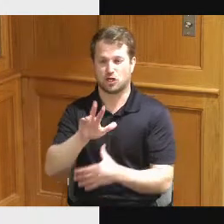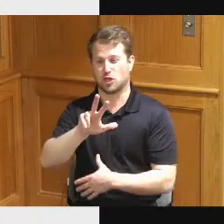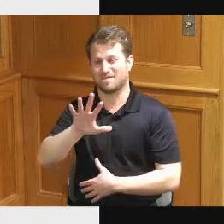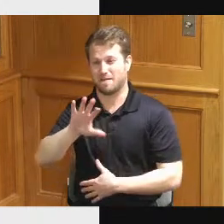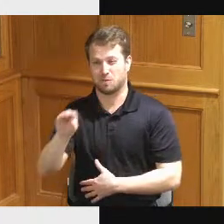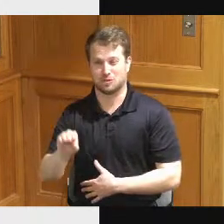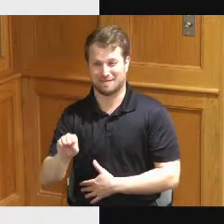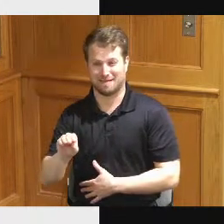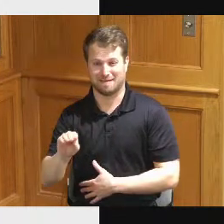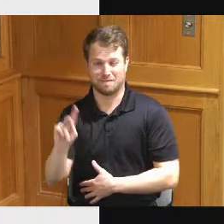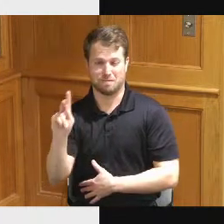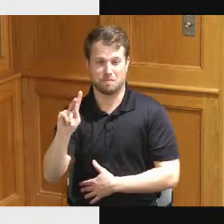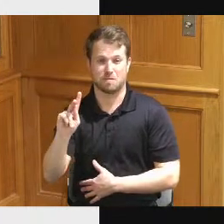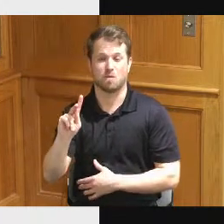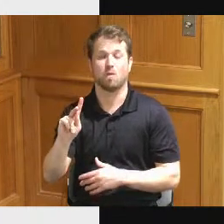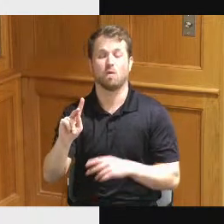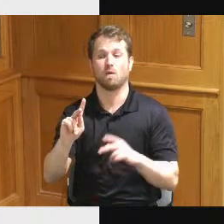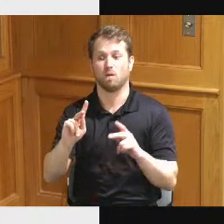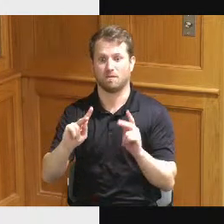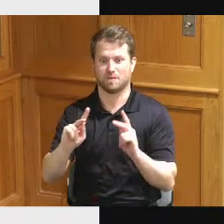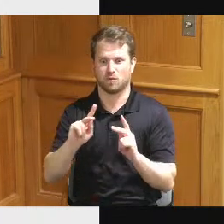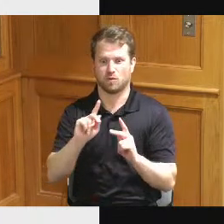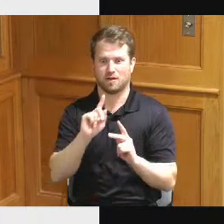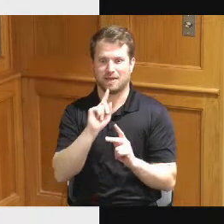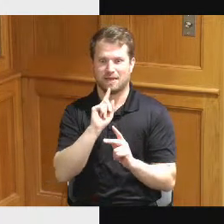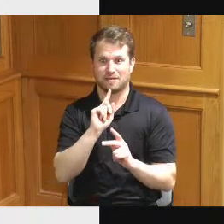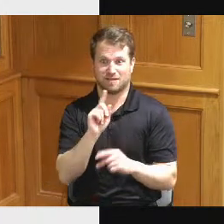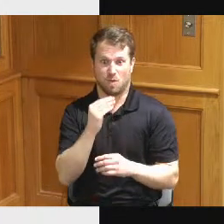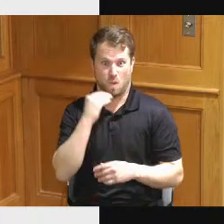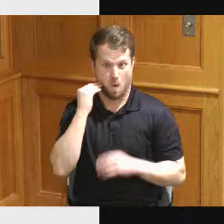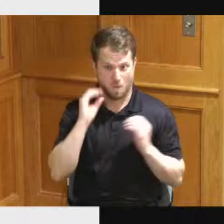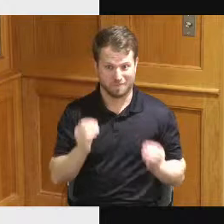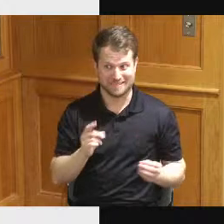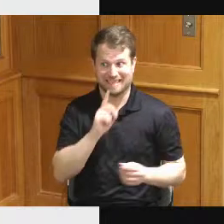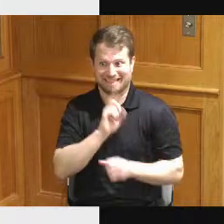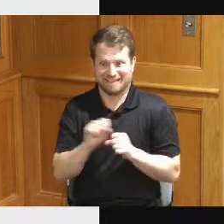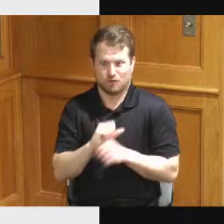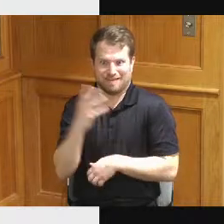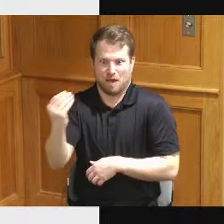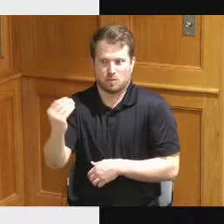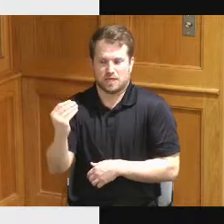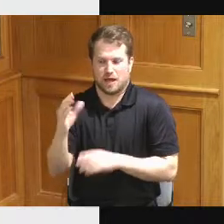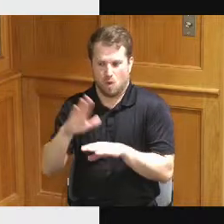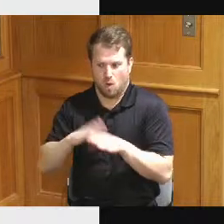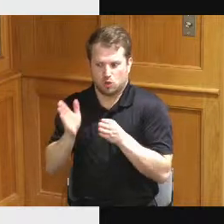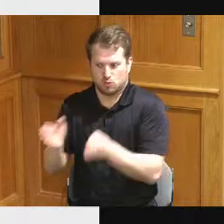of people who are literally homeless sleep outside on the street and in Hamilton County